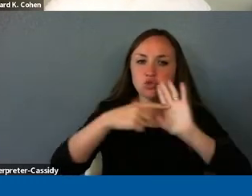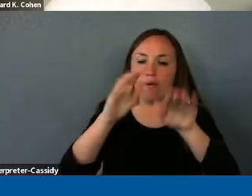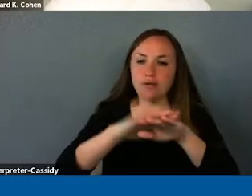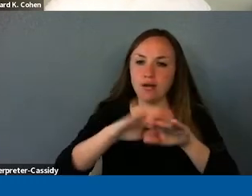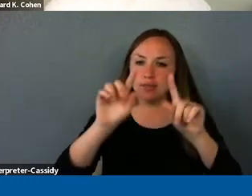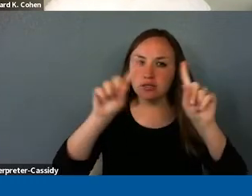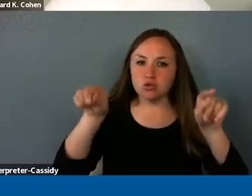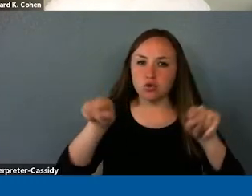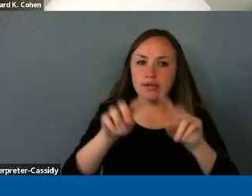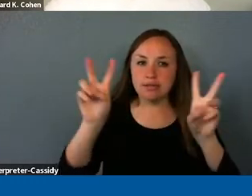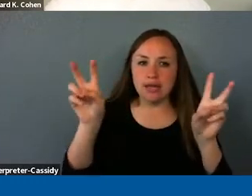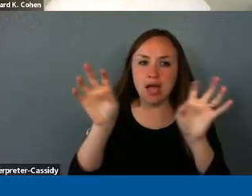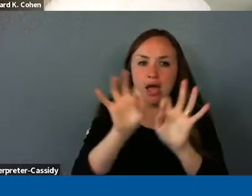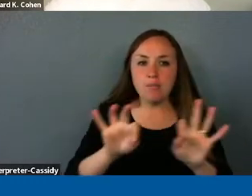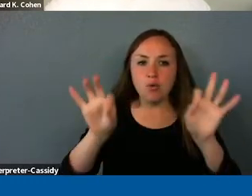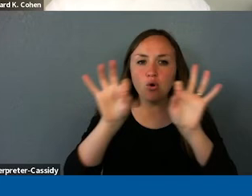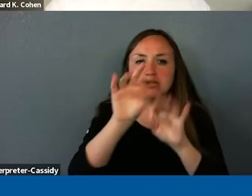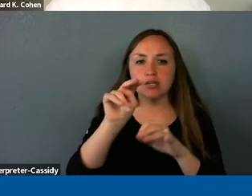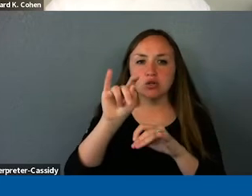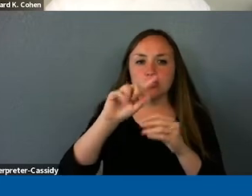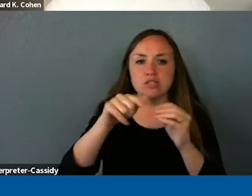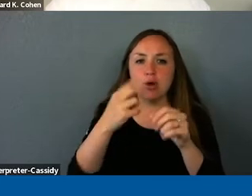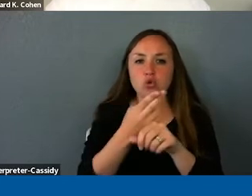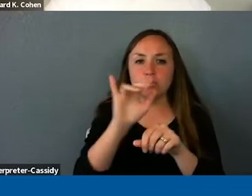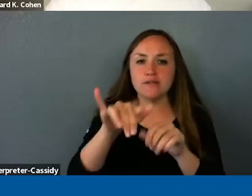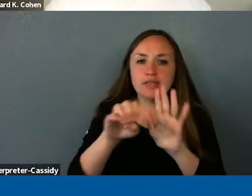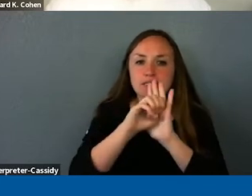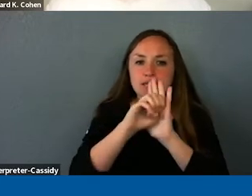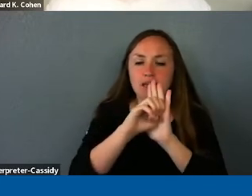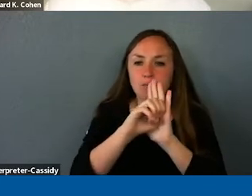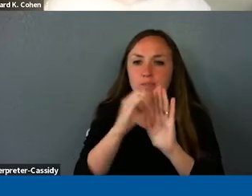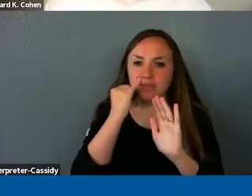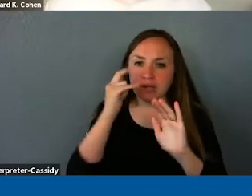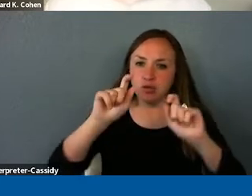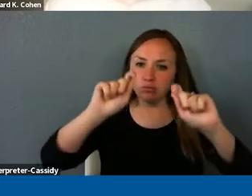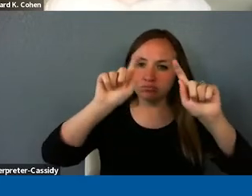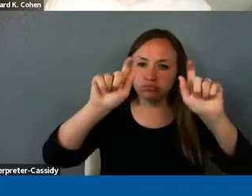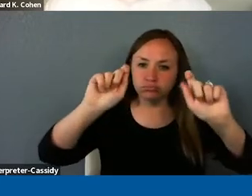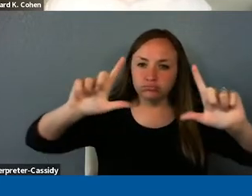titled, "Important Note About Use of This Example." If you expand this content,